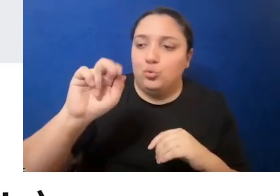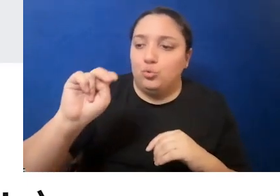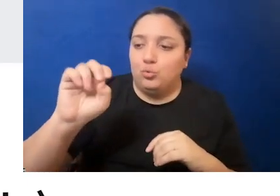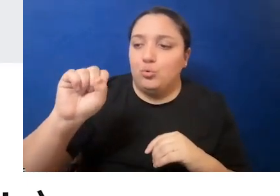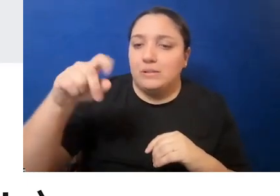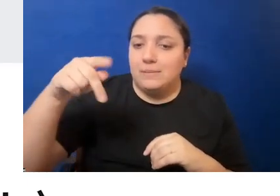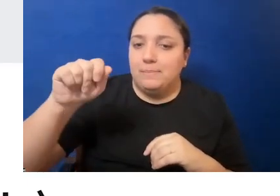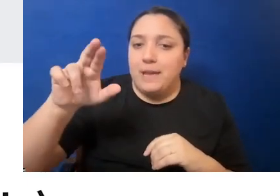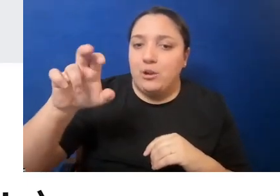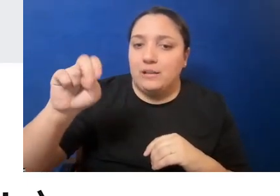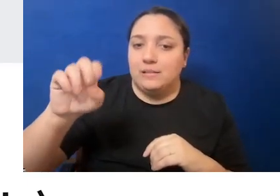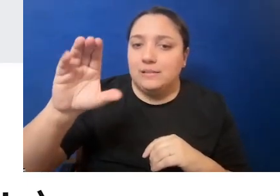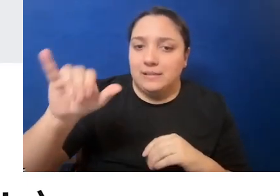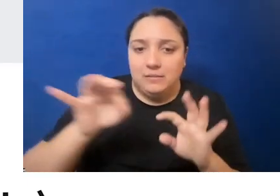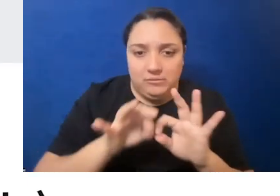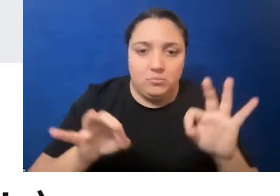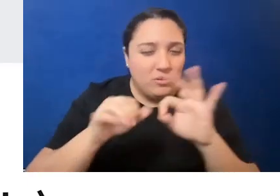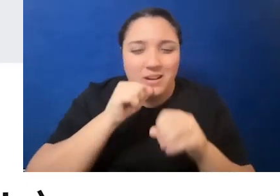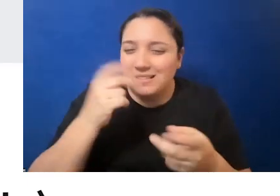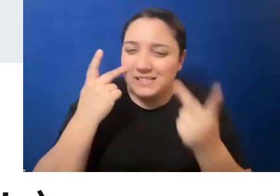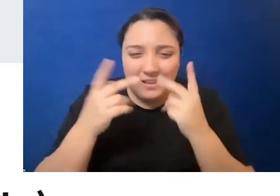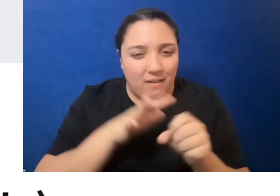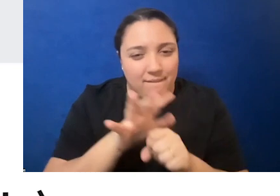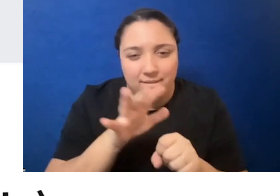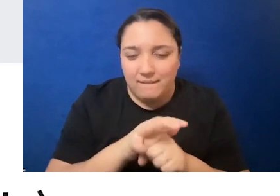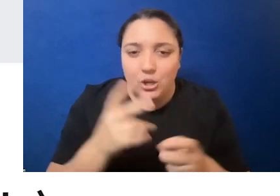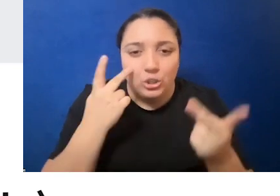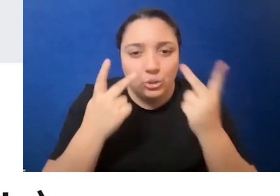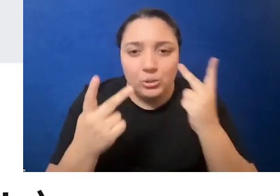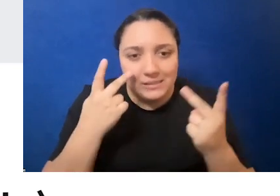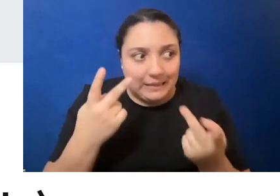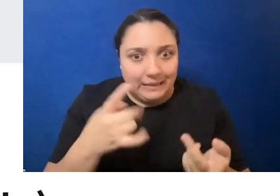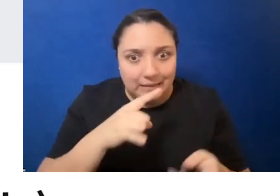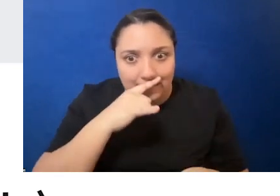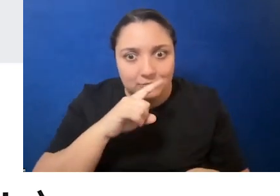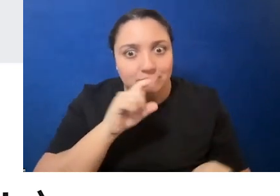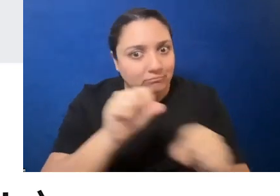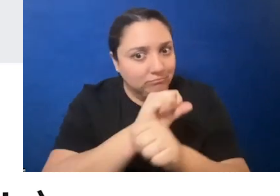I FEEL THE TRANSPARENCY WE DON'T SEE ENOUGH OF THAT BUT THAT HELPS KIDS.